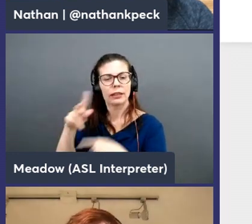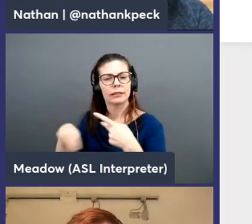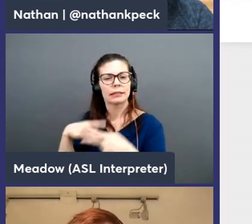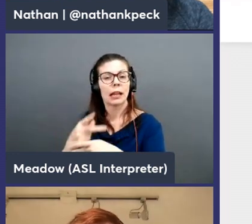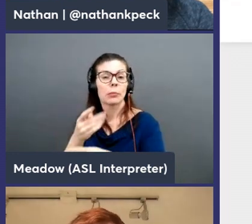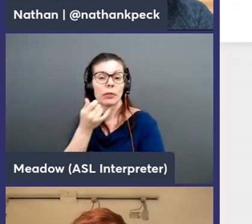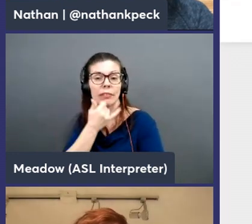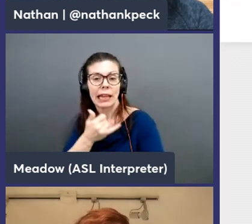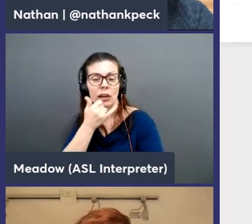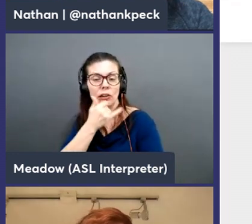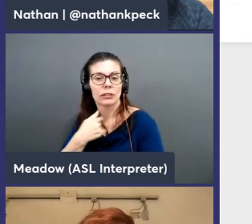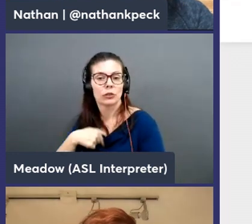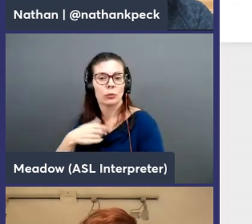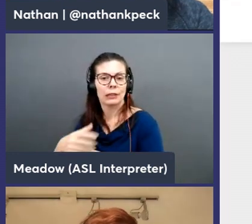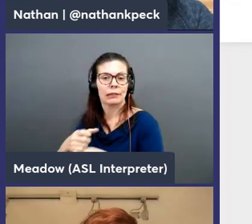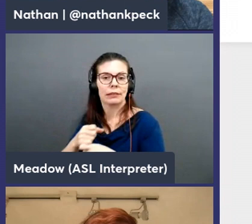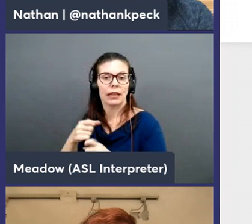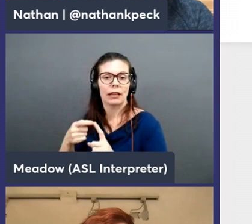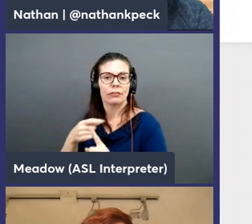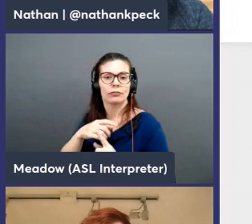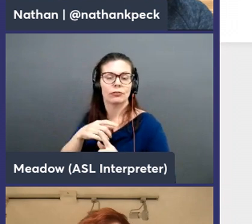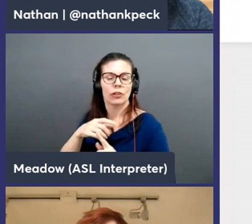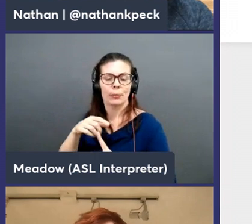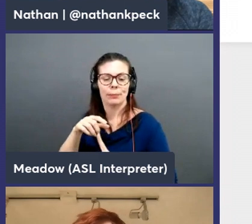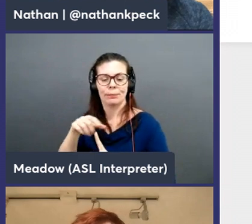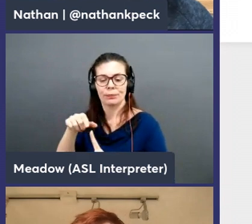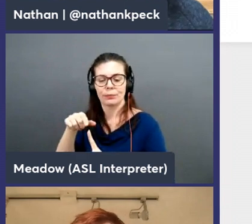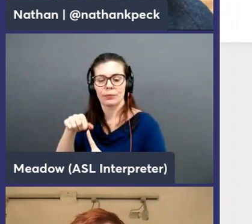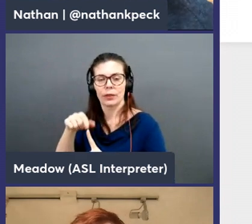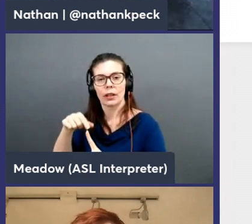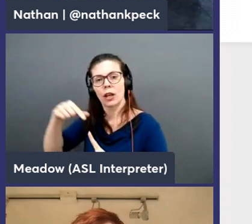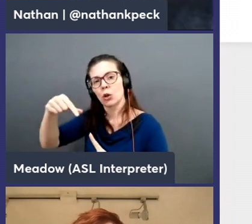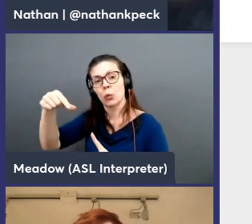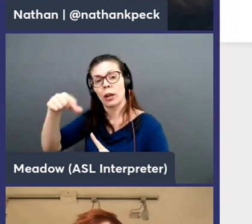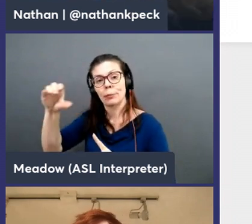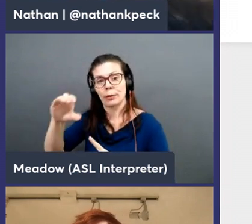that we get in the quantum computers,